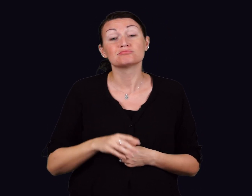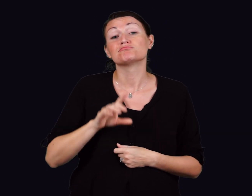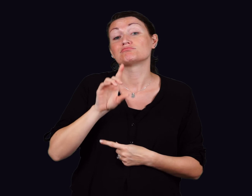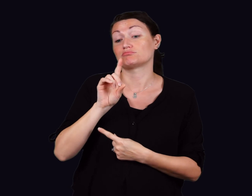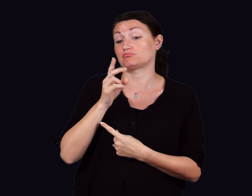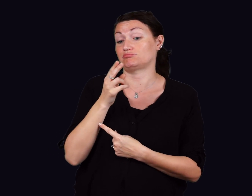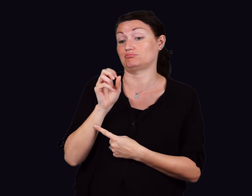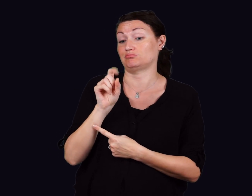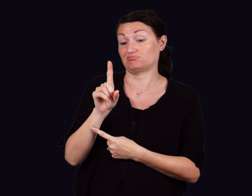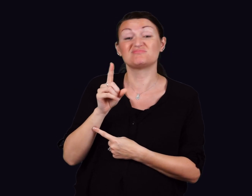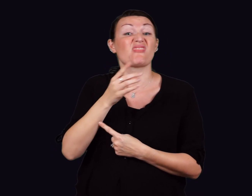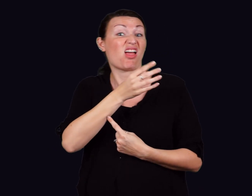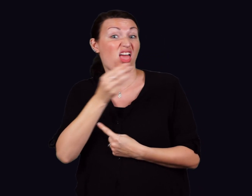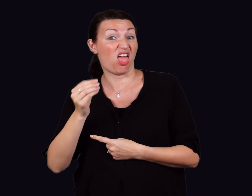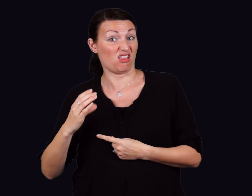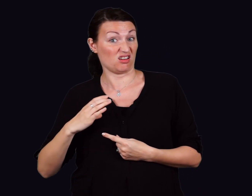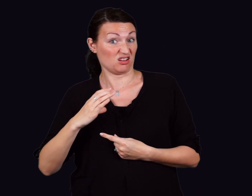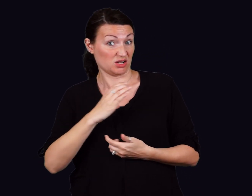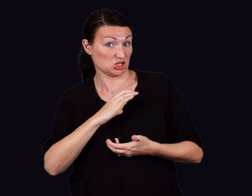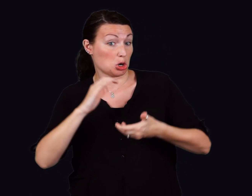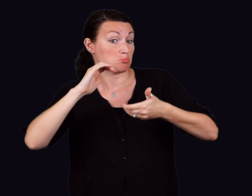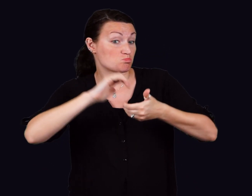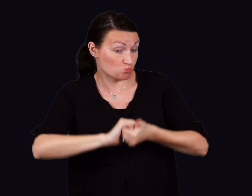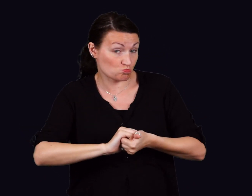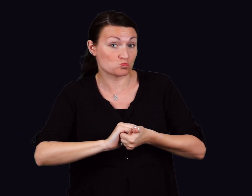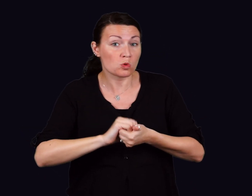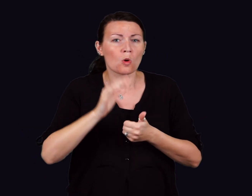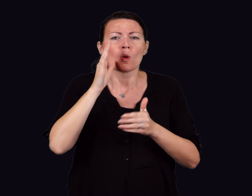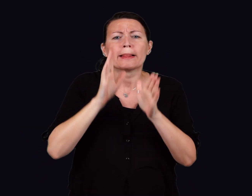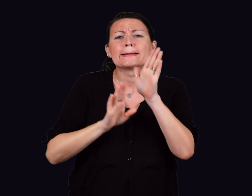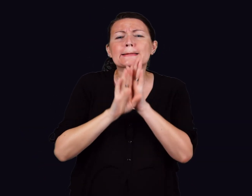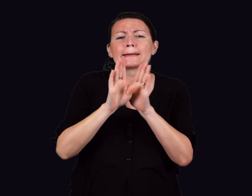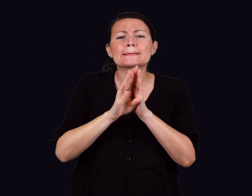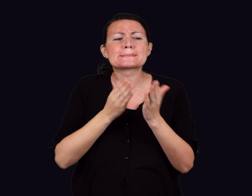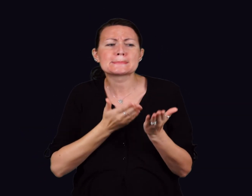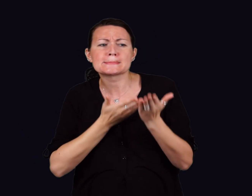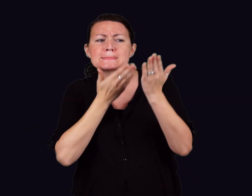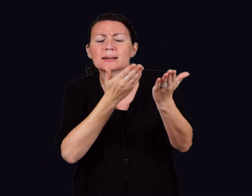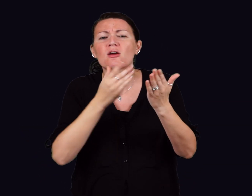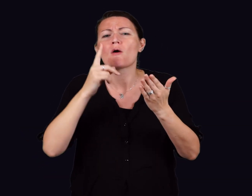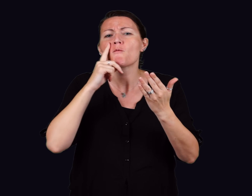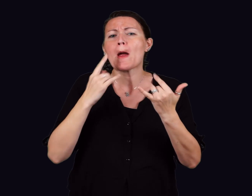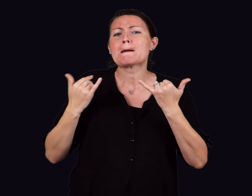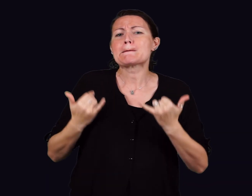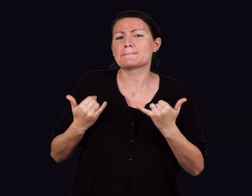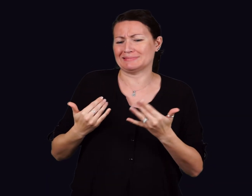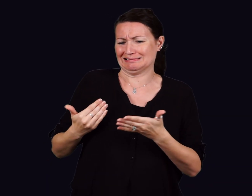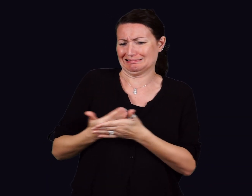*DHHSD and the Commission will develop recommendations for moderinizing